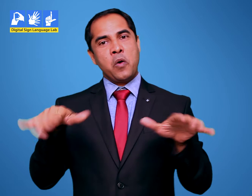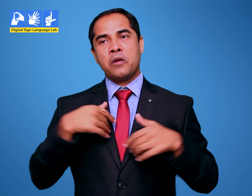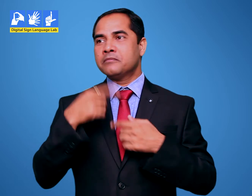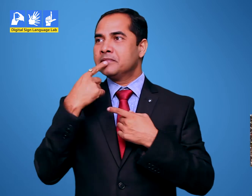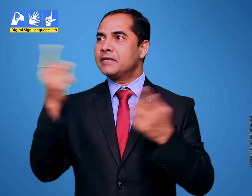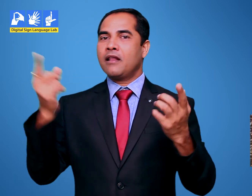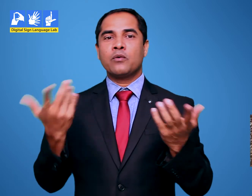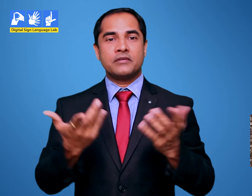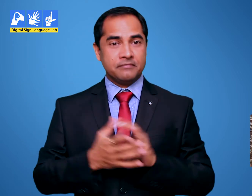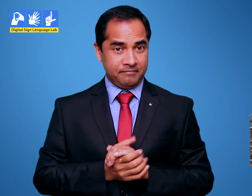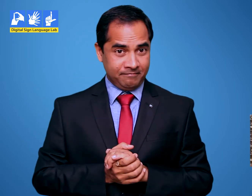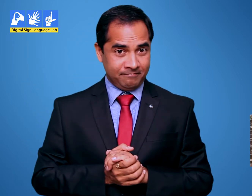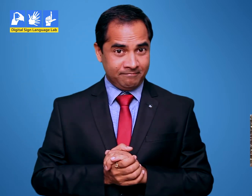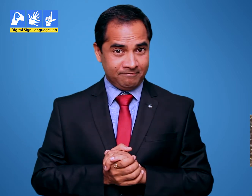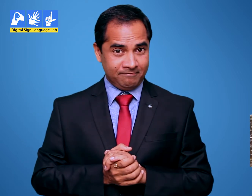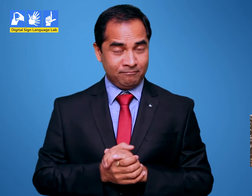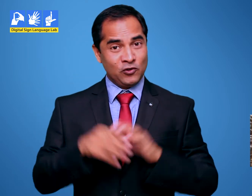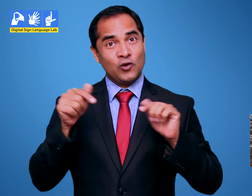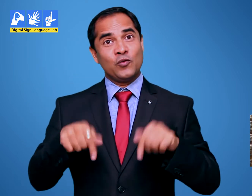said :